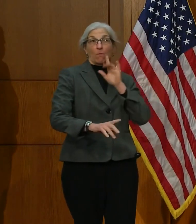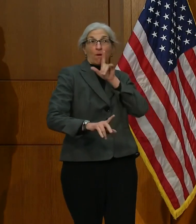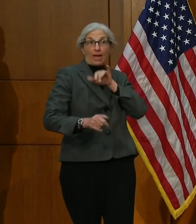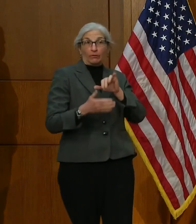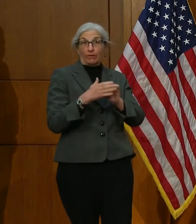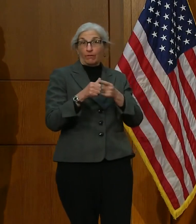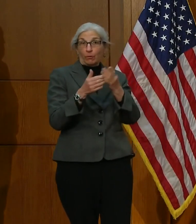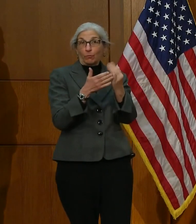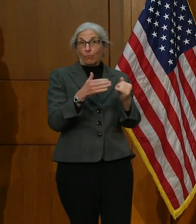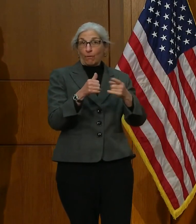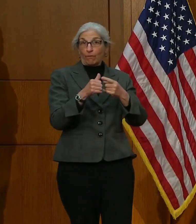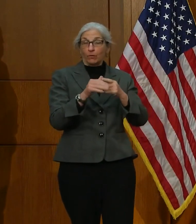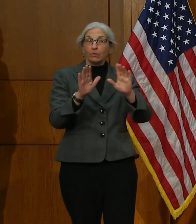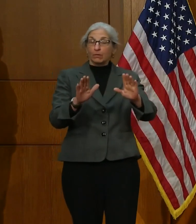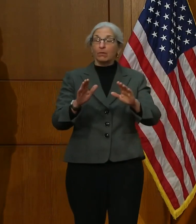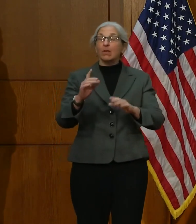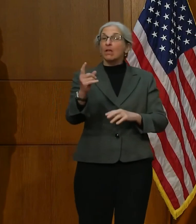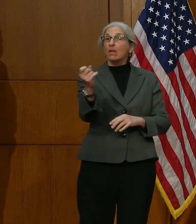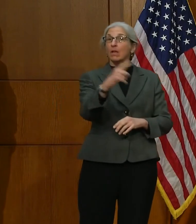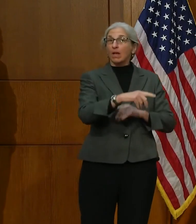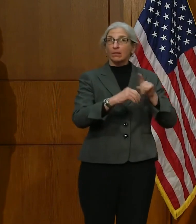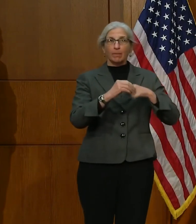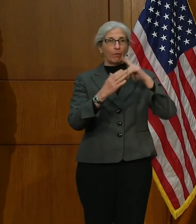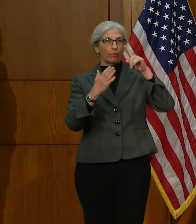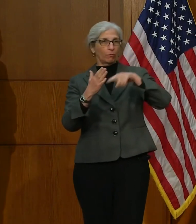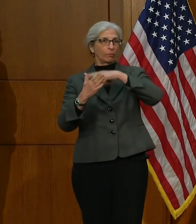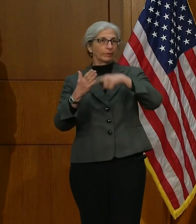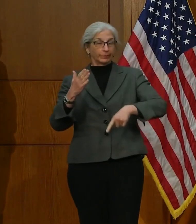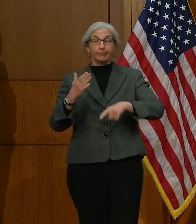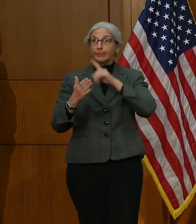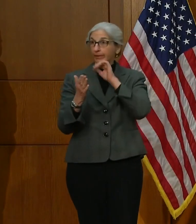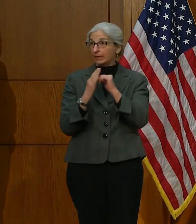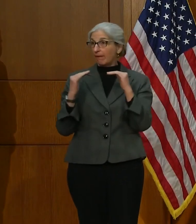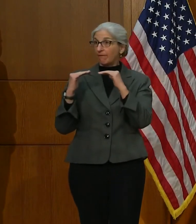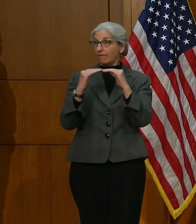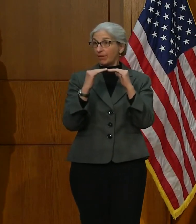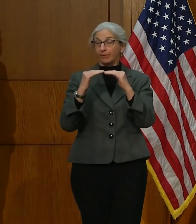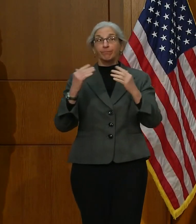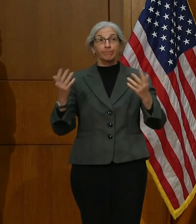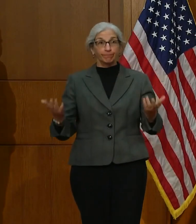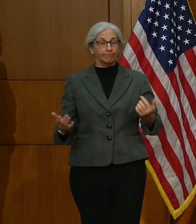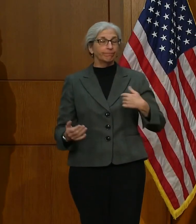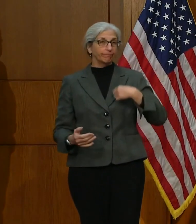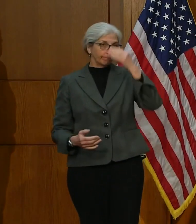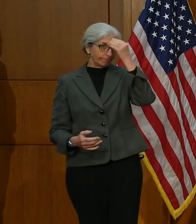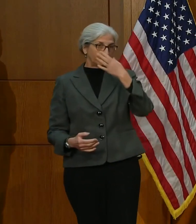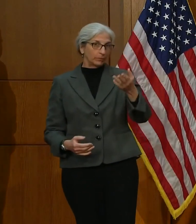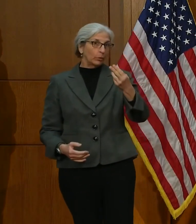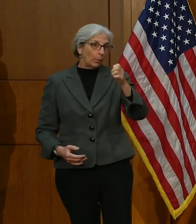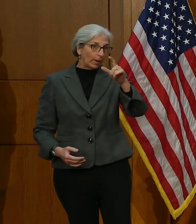LET ME JUST ANSWER THAT FORCED ENTRY. THAT'S ALL RIGHT. THEN I'LL COME RIGHT BACK TO YOU. I WANT EVERYBODY TO KNOW THE